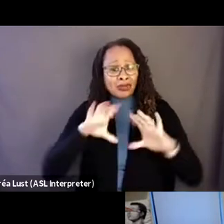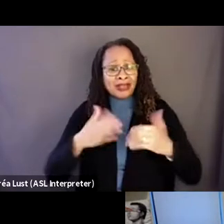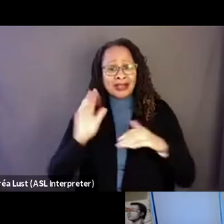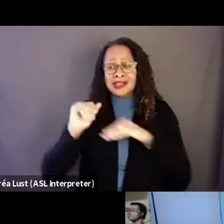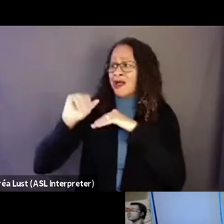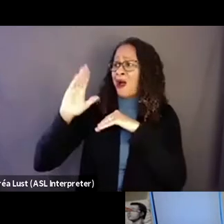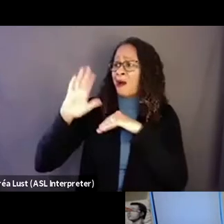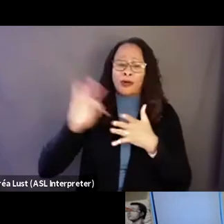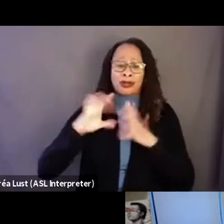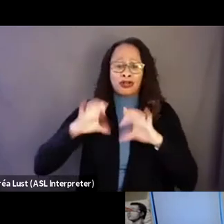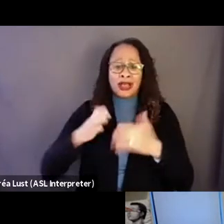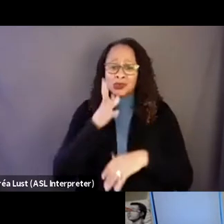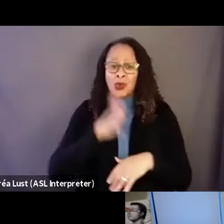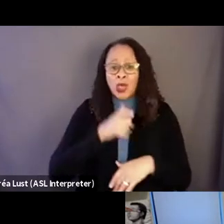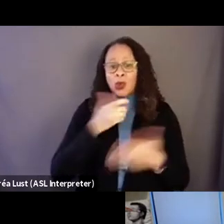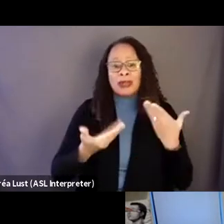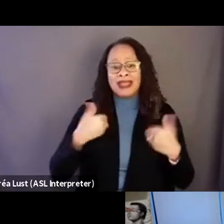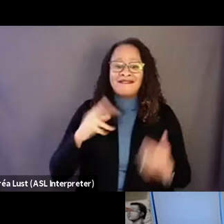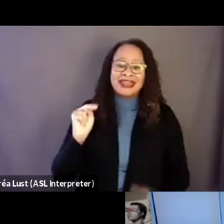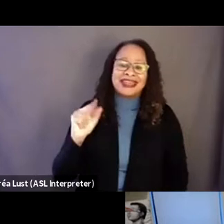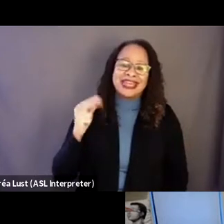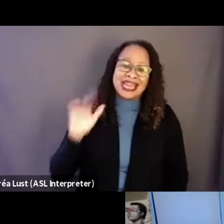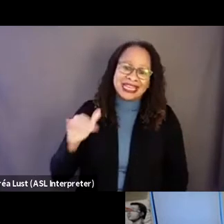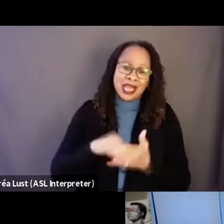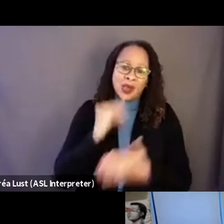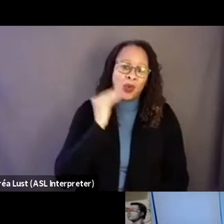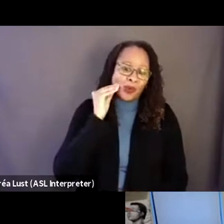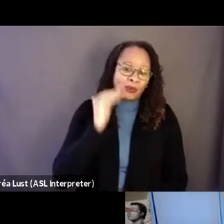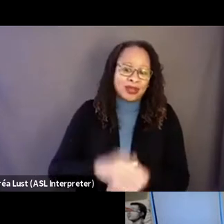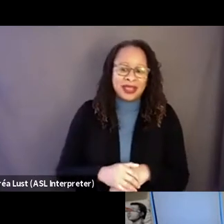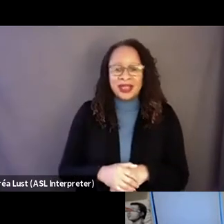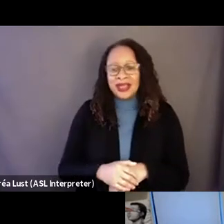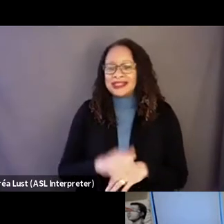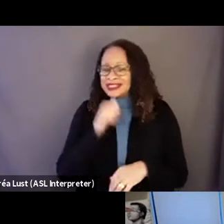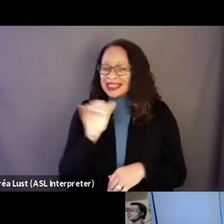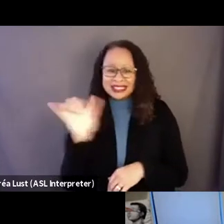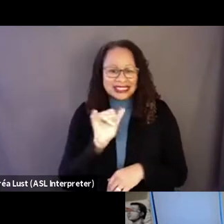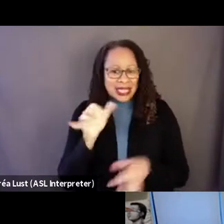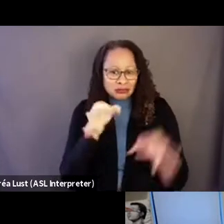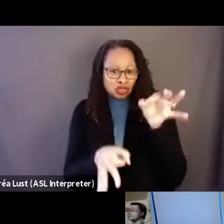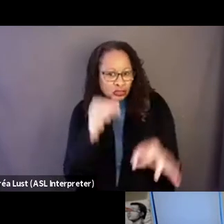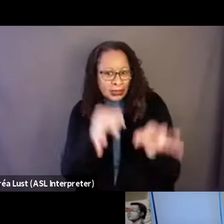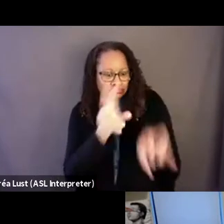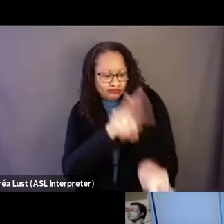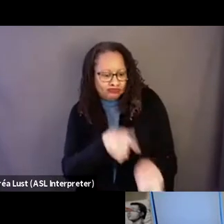women who might be able to have a nanny at home. It isn't that same judgment in the same way.